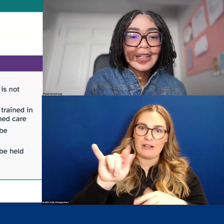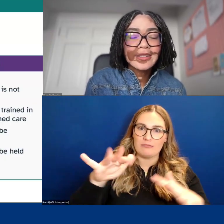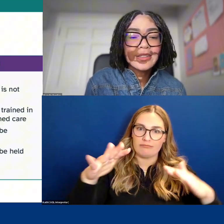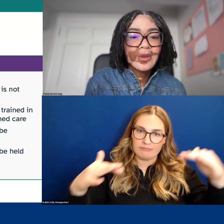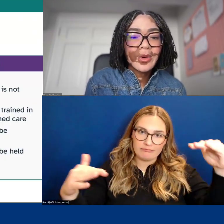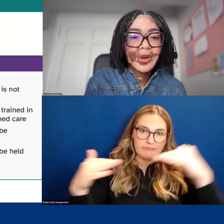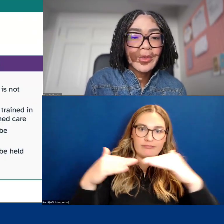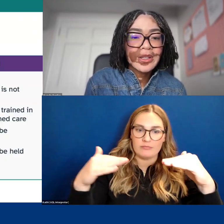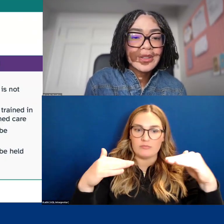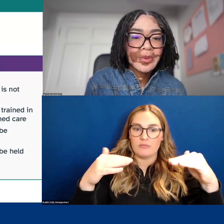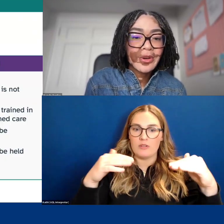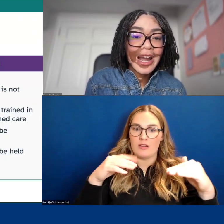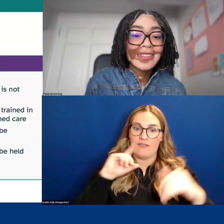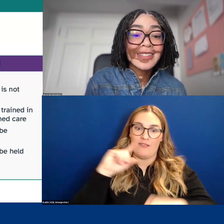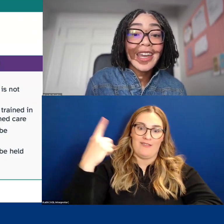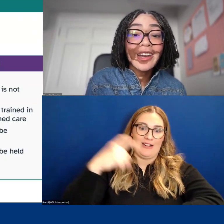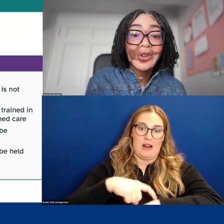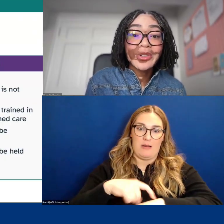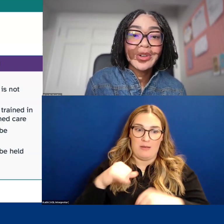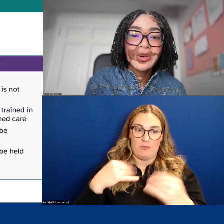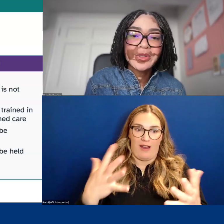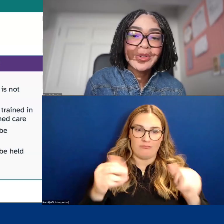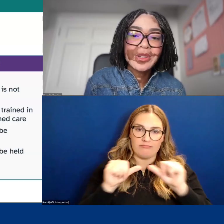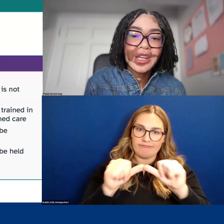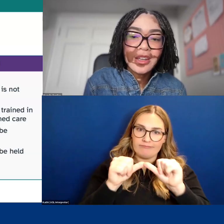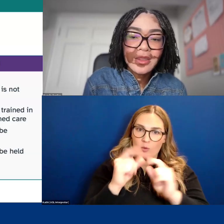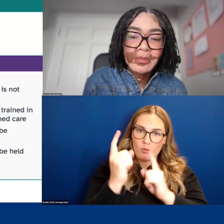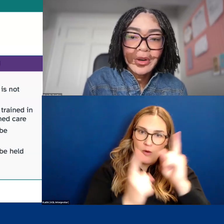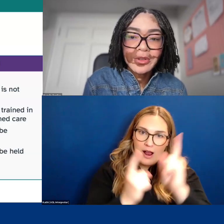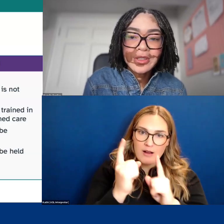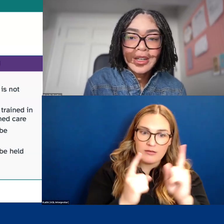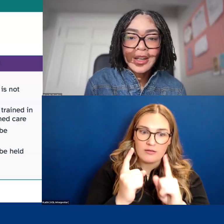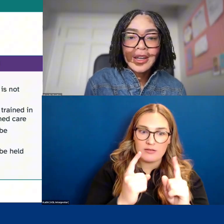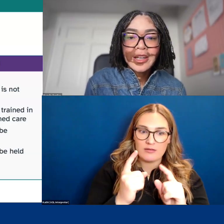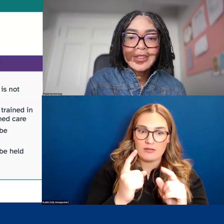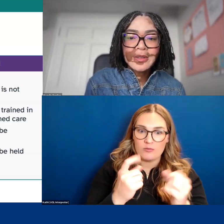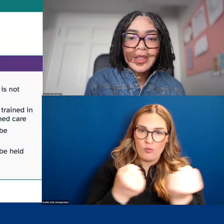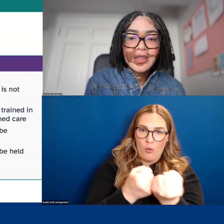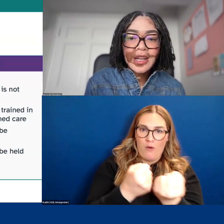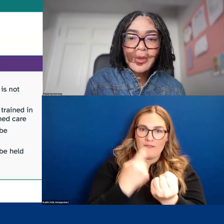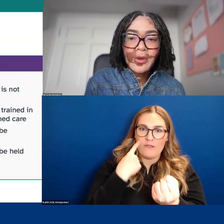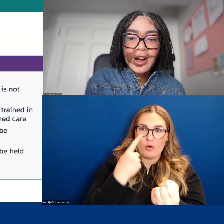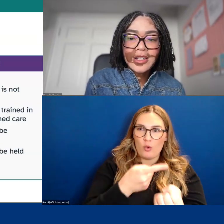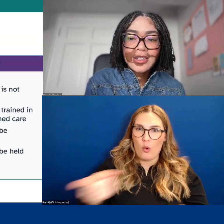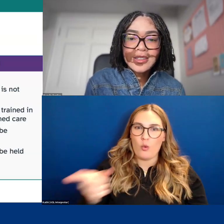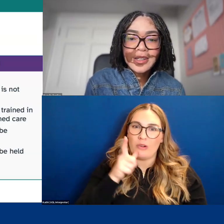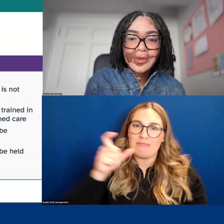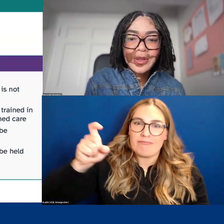consistent one-on-one support at scale to those who need it the most. And so something that I want to sit